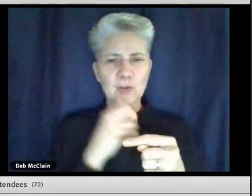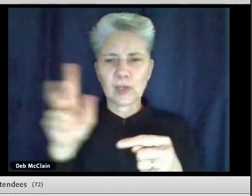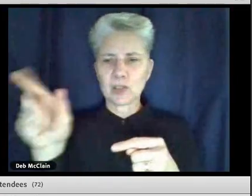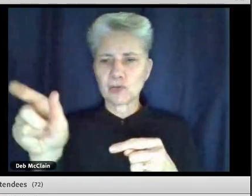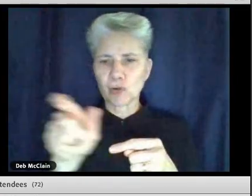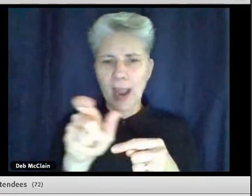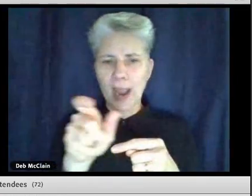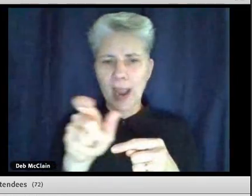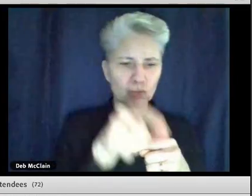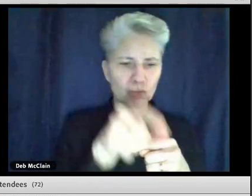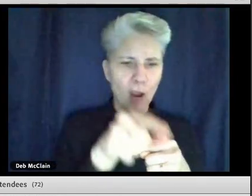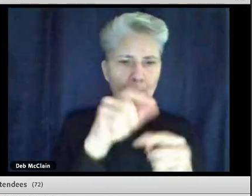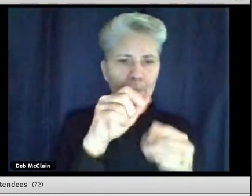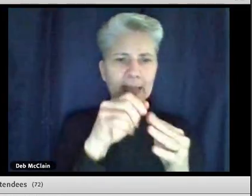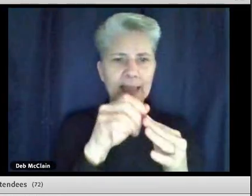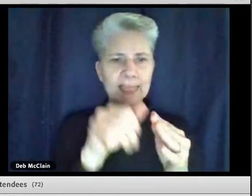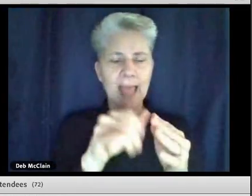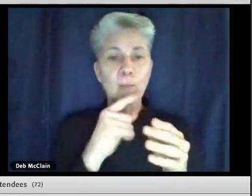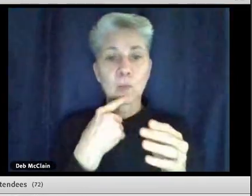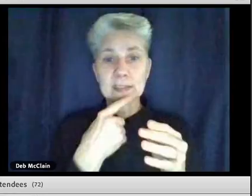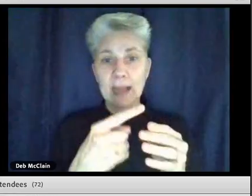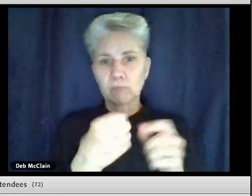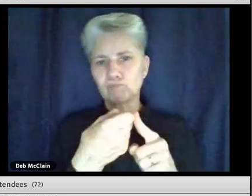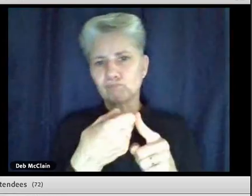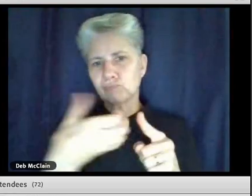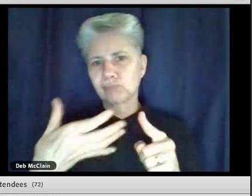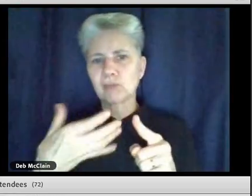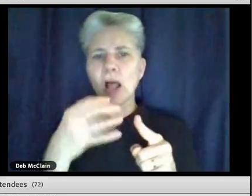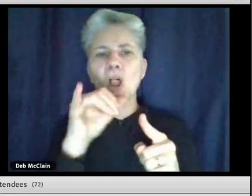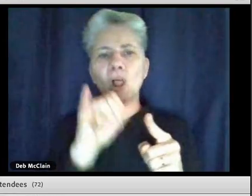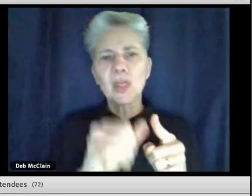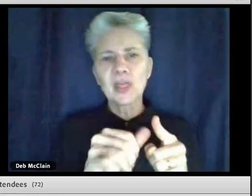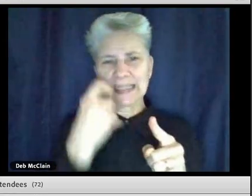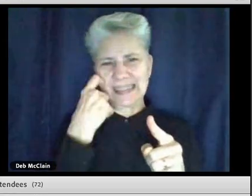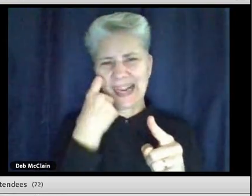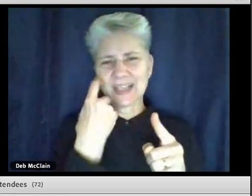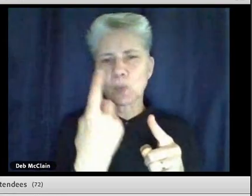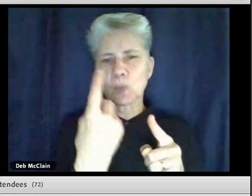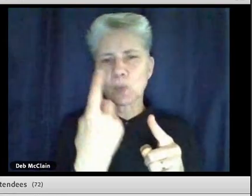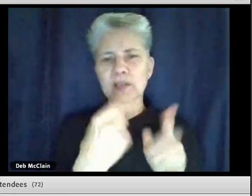TinyEye I love because you can drag and drop an image,